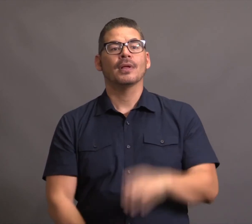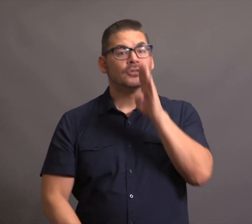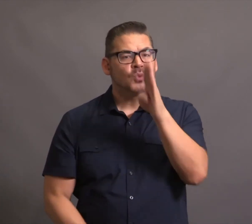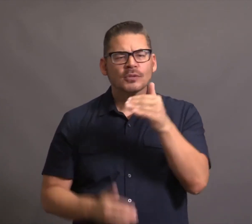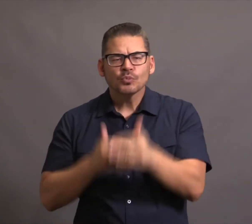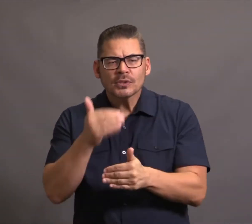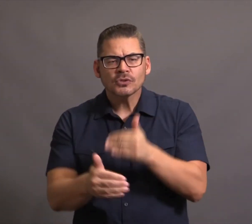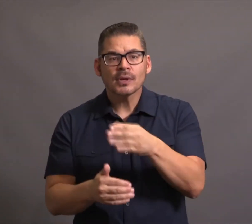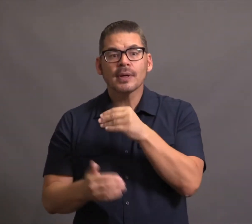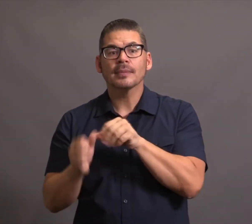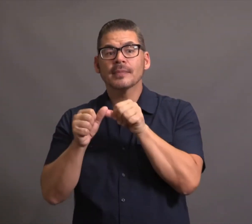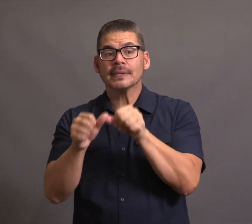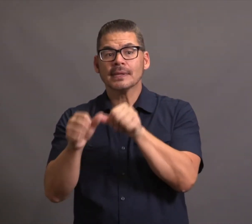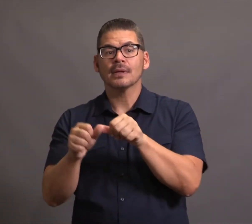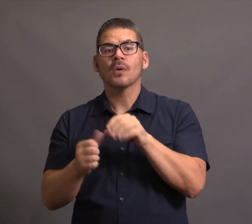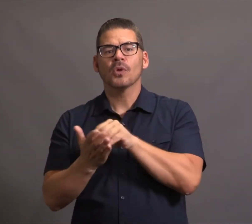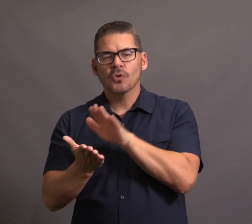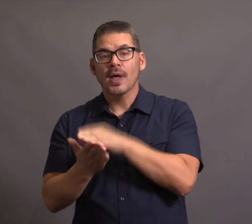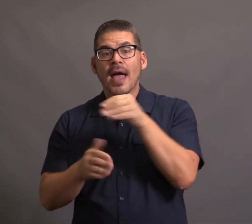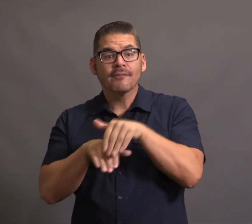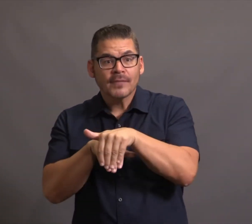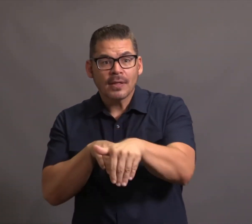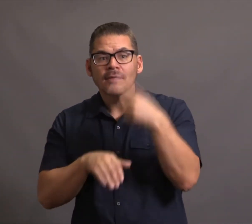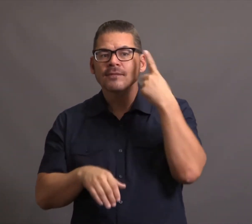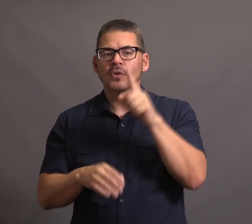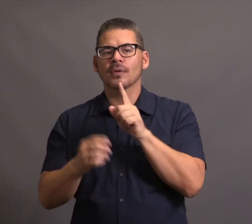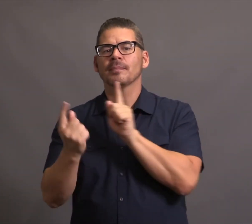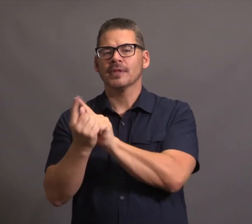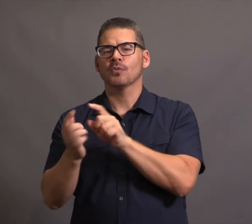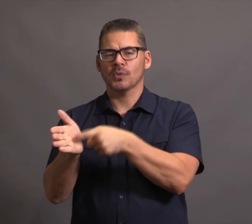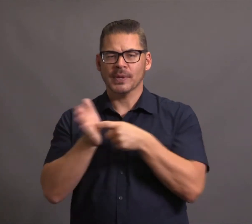Direct procedures for the maintenance of records and files to meet requirements.